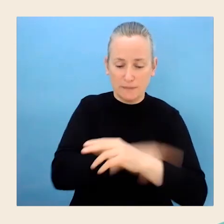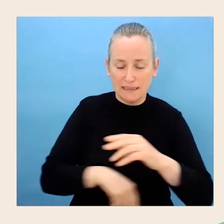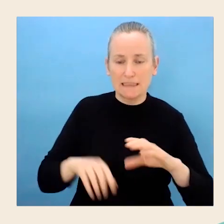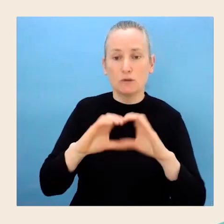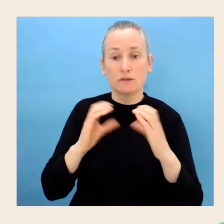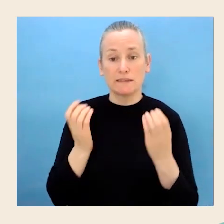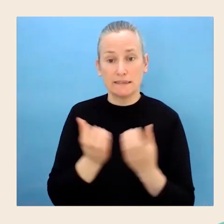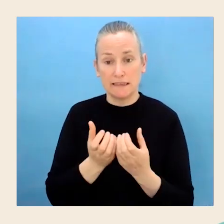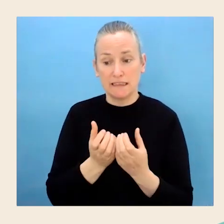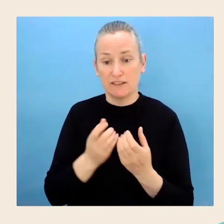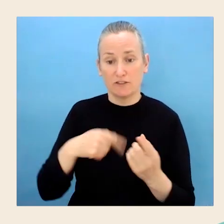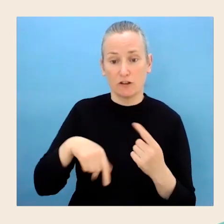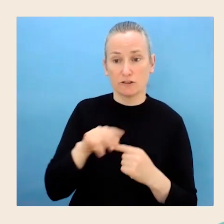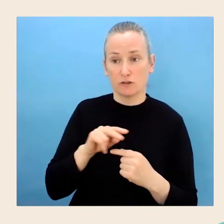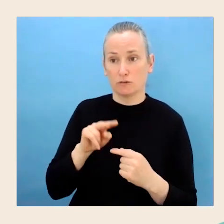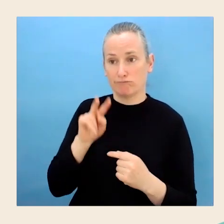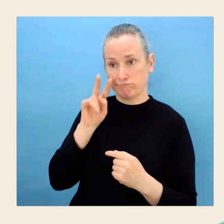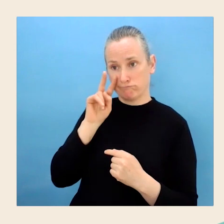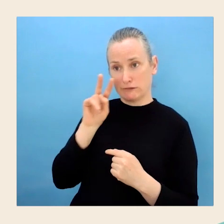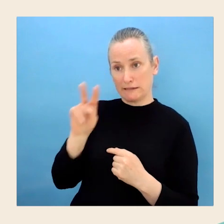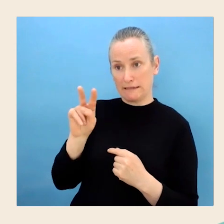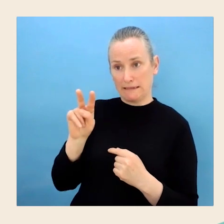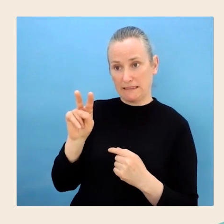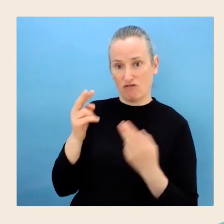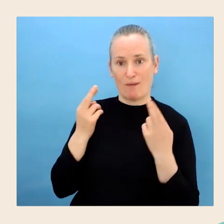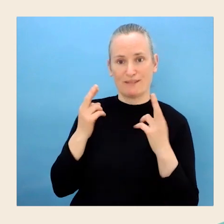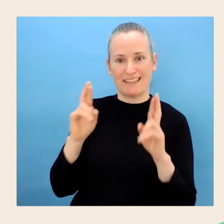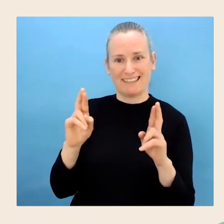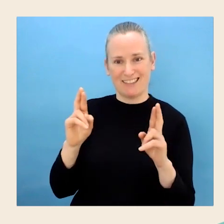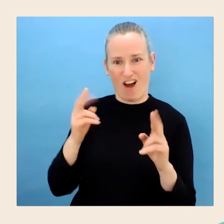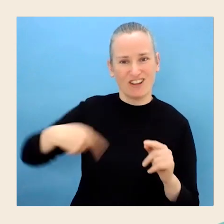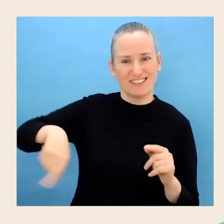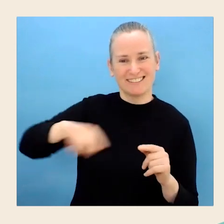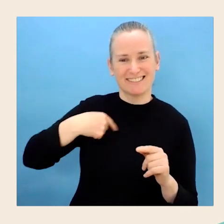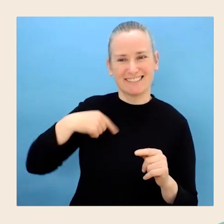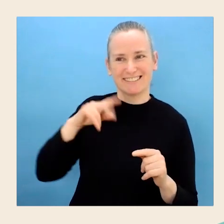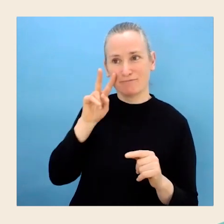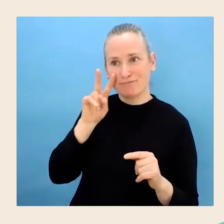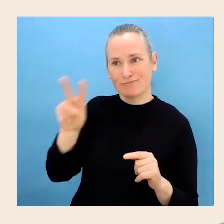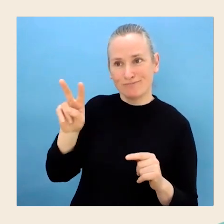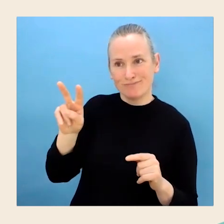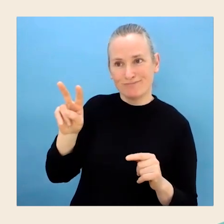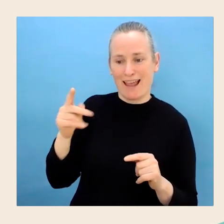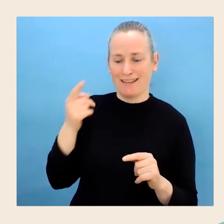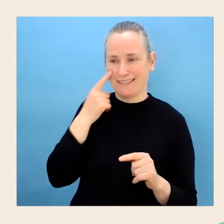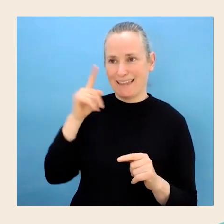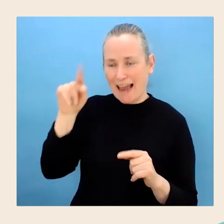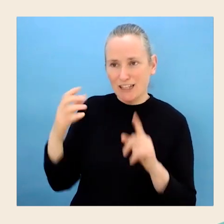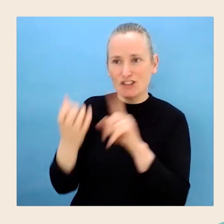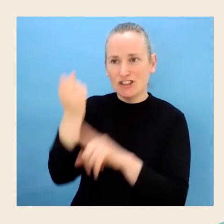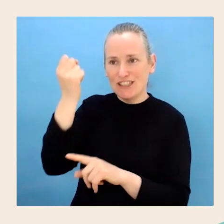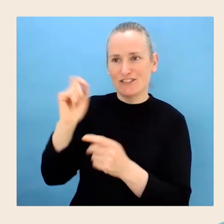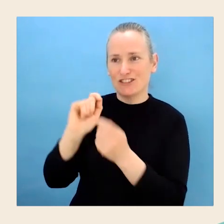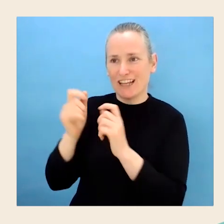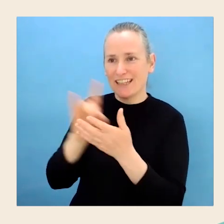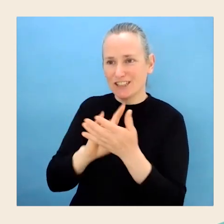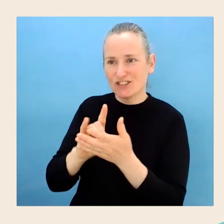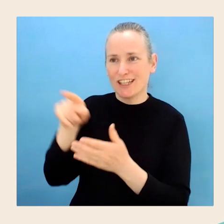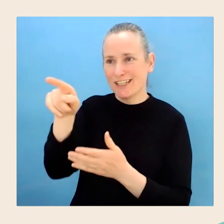to see ourselves represented and to see ourselves achieving and changing history, but also for the rest of the world